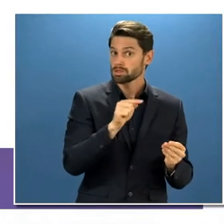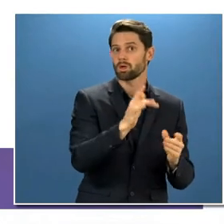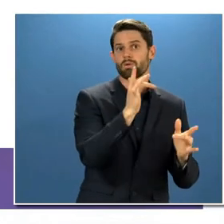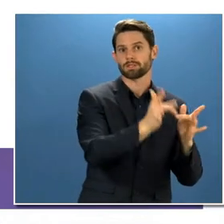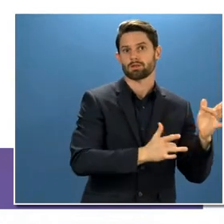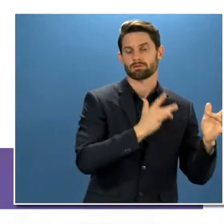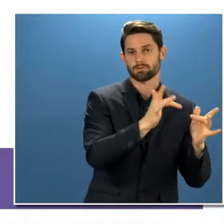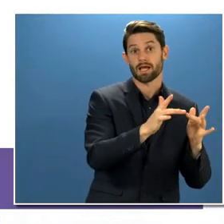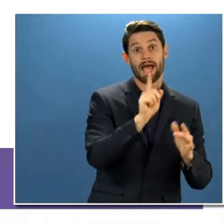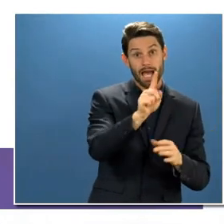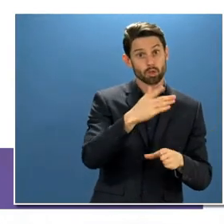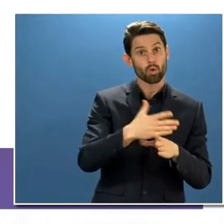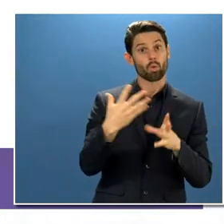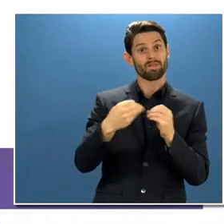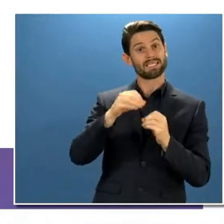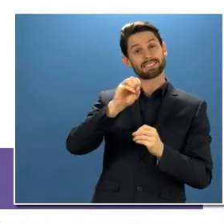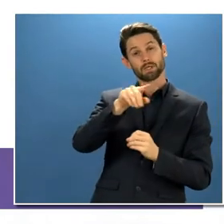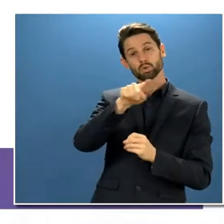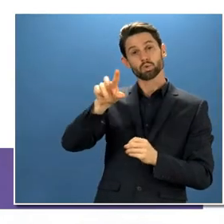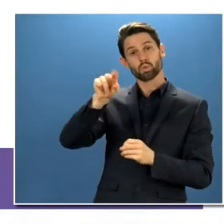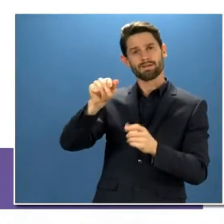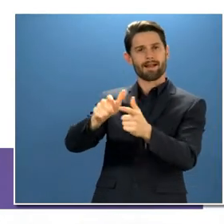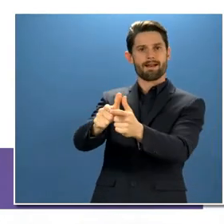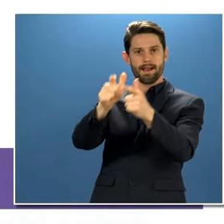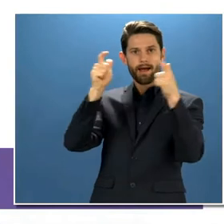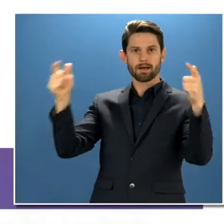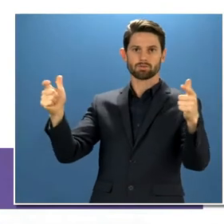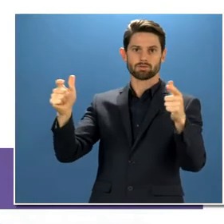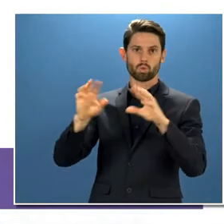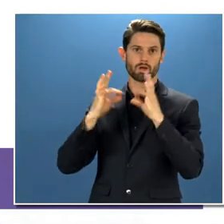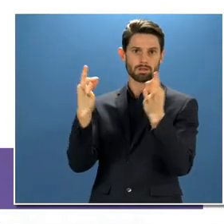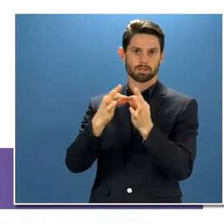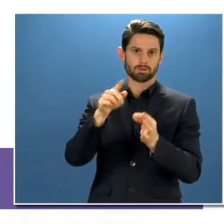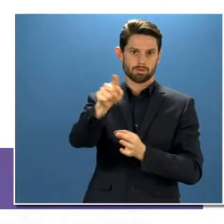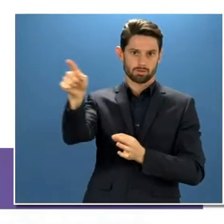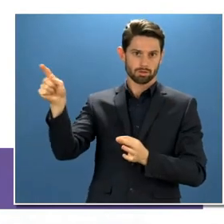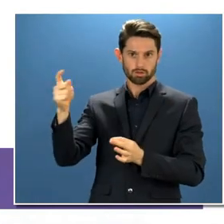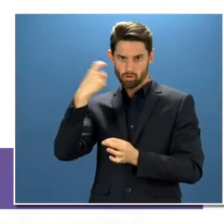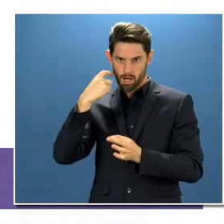Australia's largest employers to try and create a system whereby with the buy-in